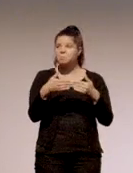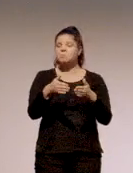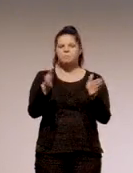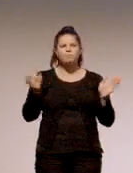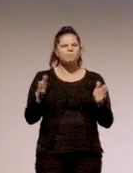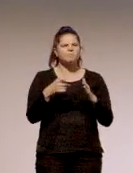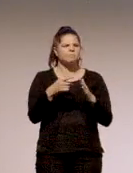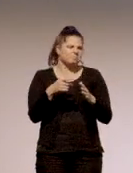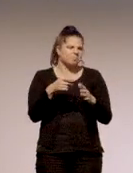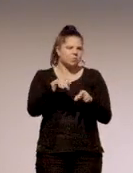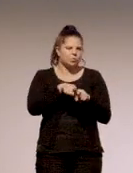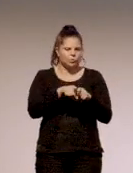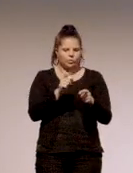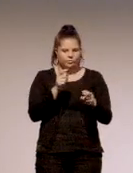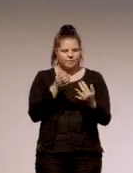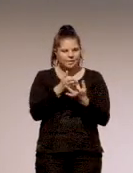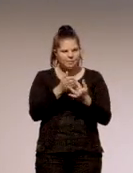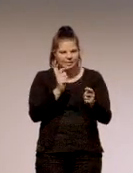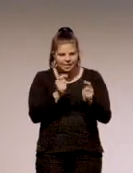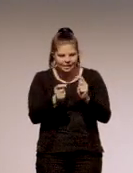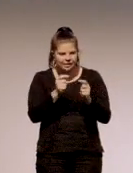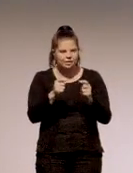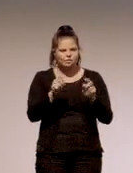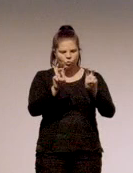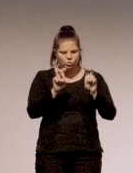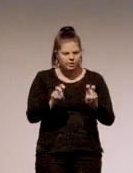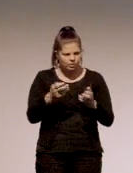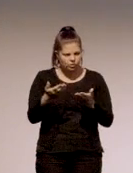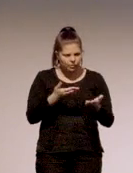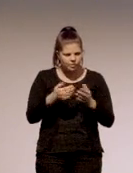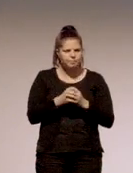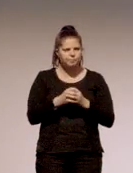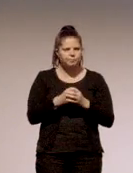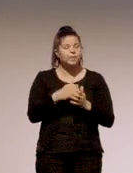testing and auditing service. So within government now, if an agency's not sure around their digital